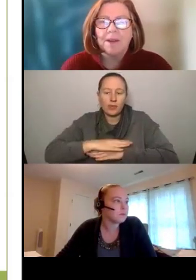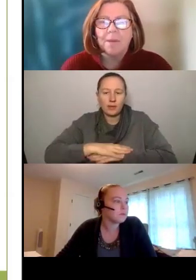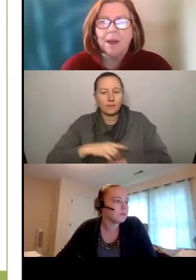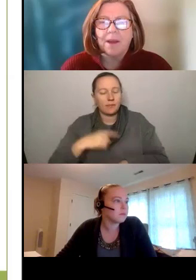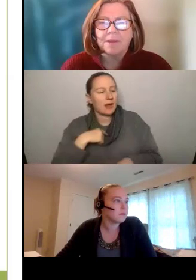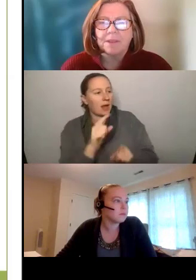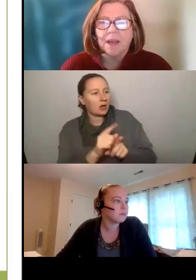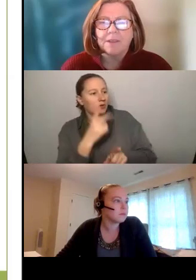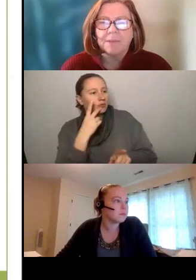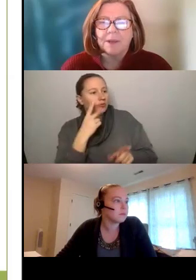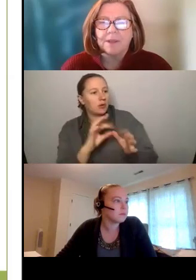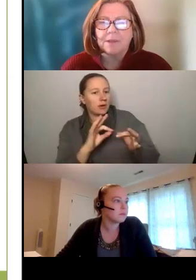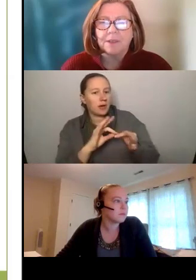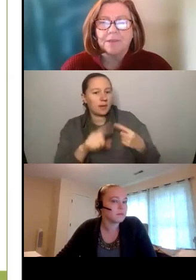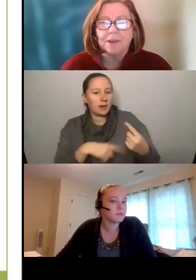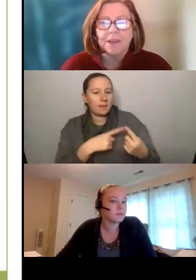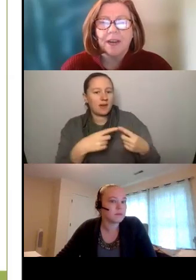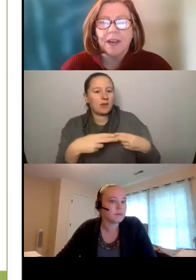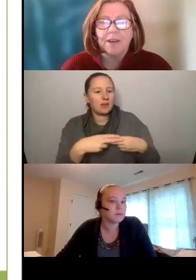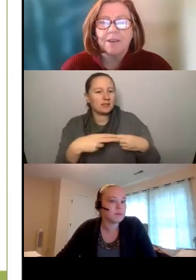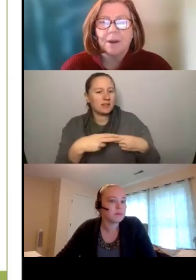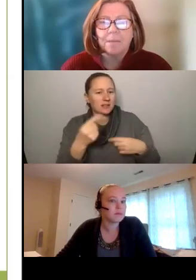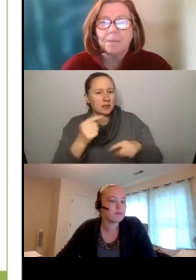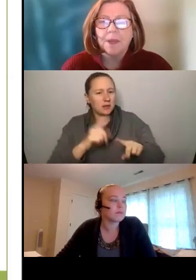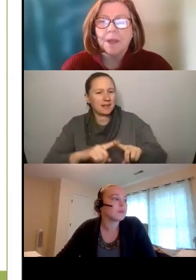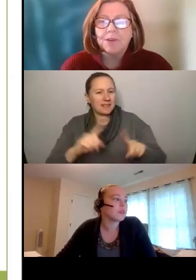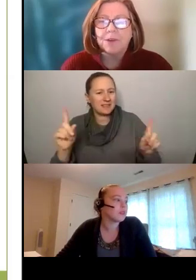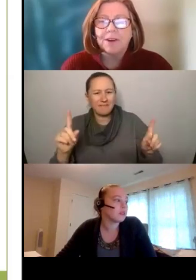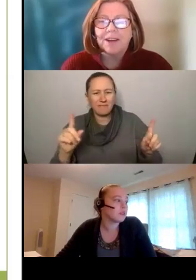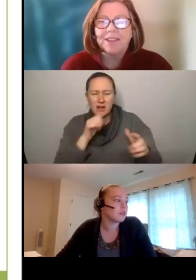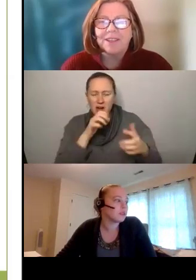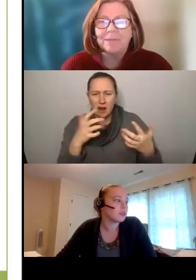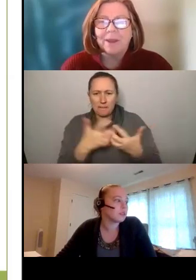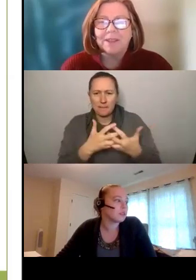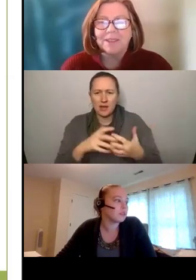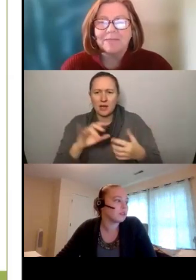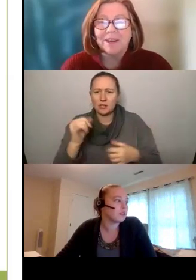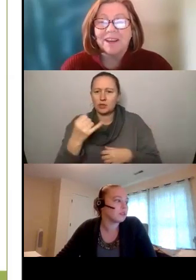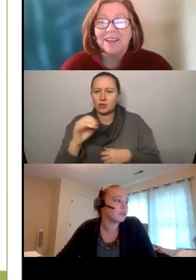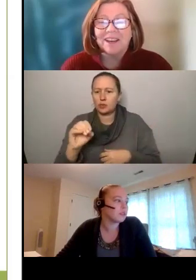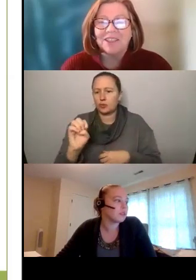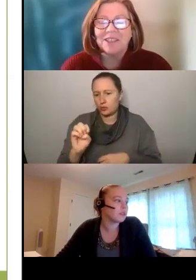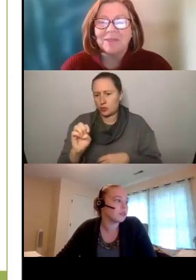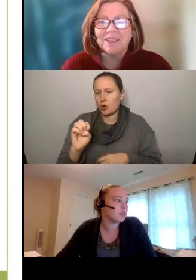about the slides being a little different and Joe and I did make some adjustments